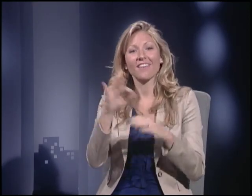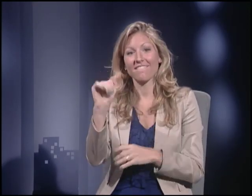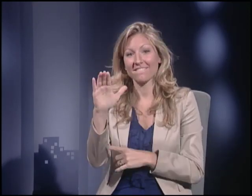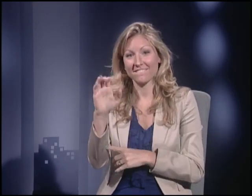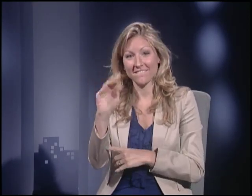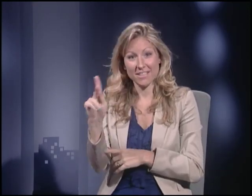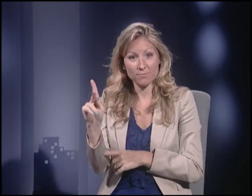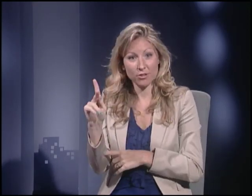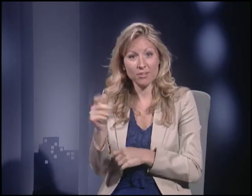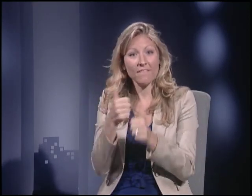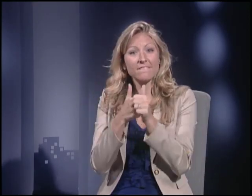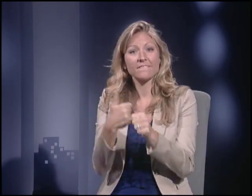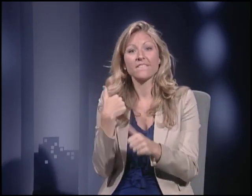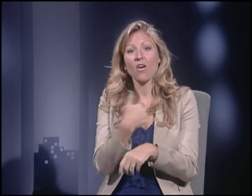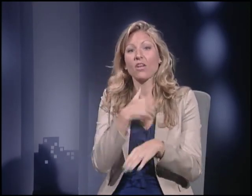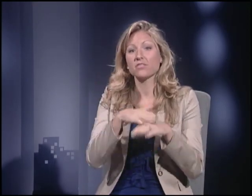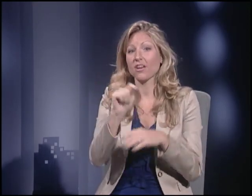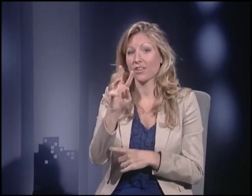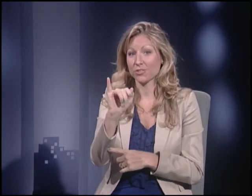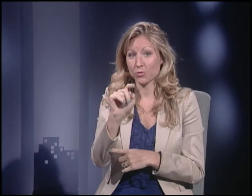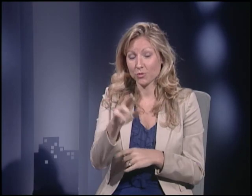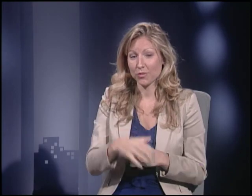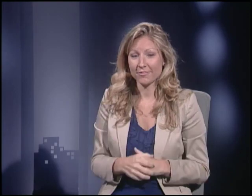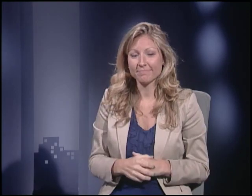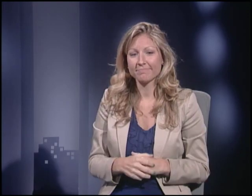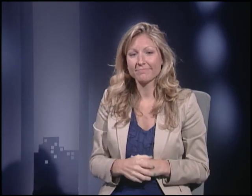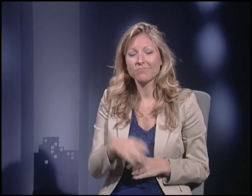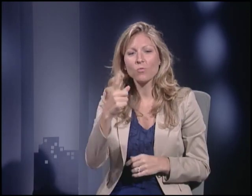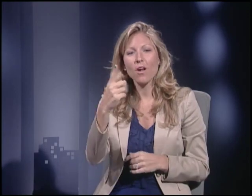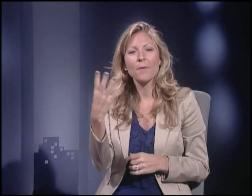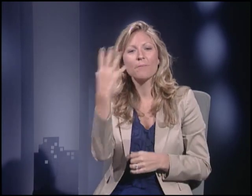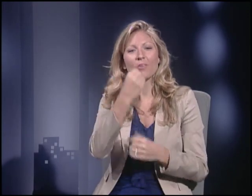Like us on Facebook, follow us on Twitter.